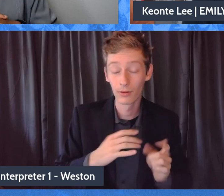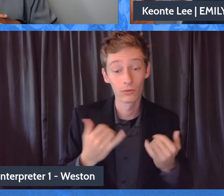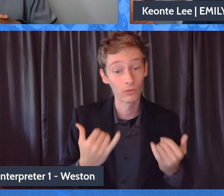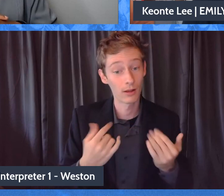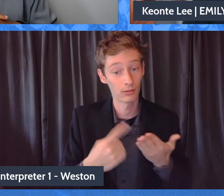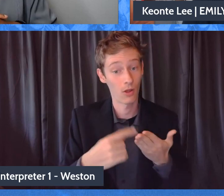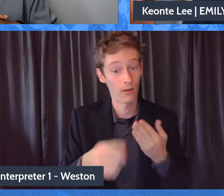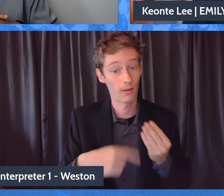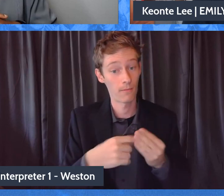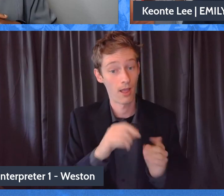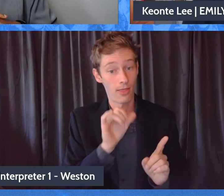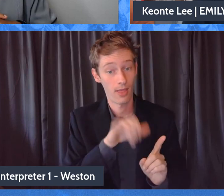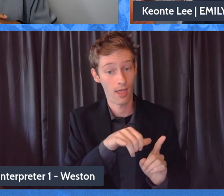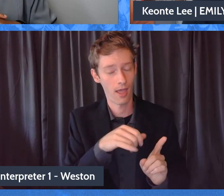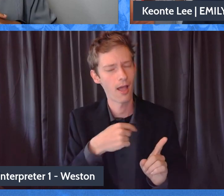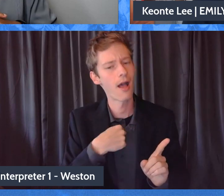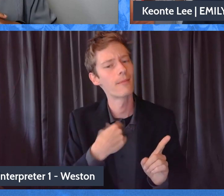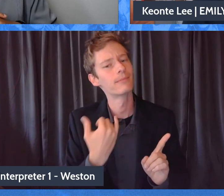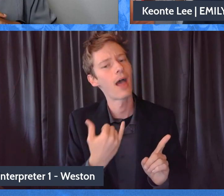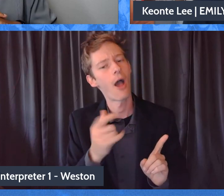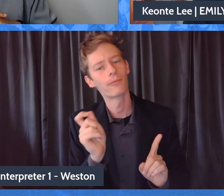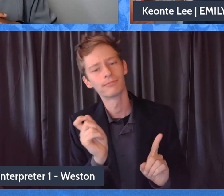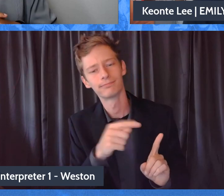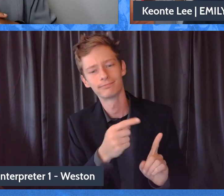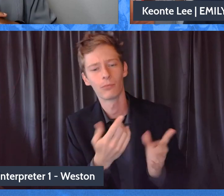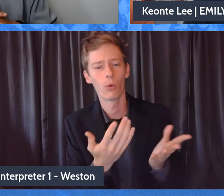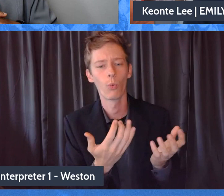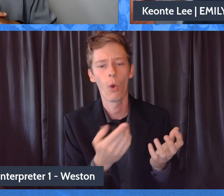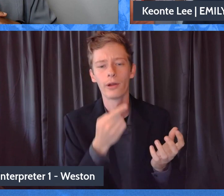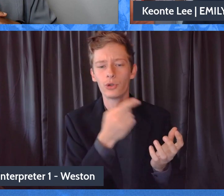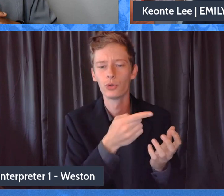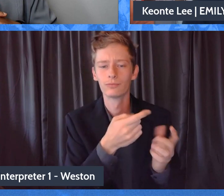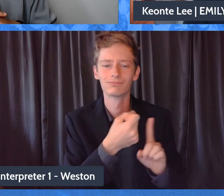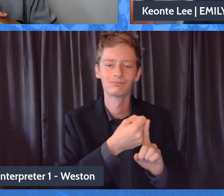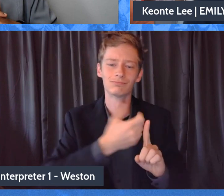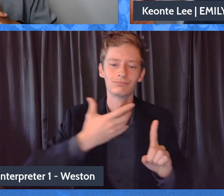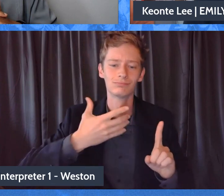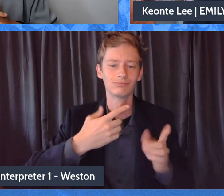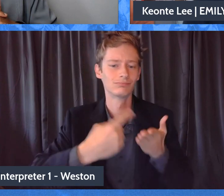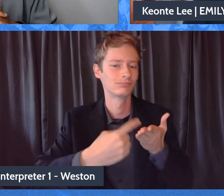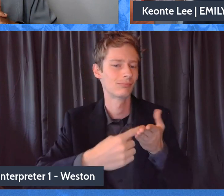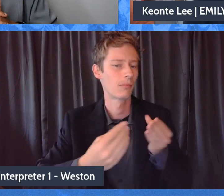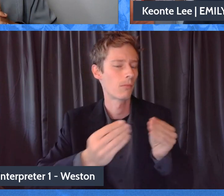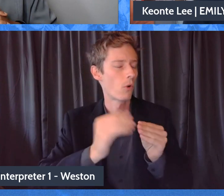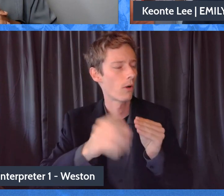I want you to talk more about what you would say to young activists like myself,